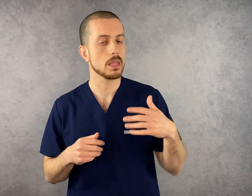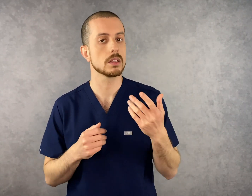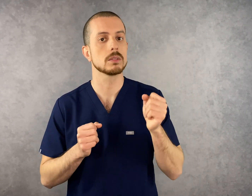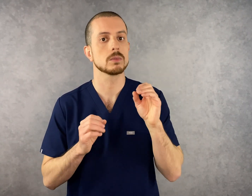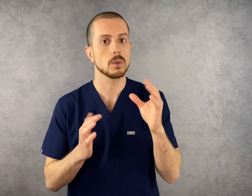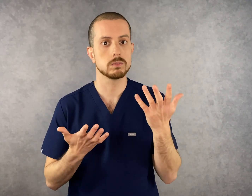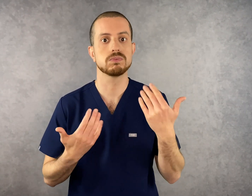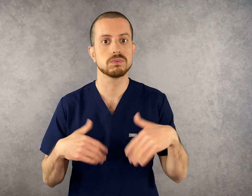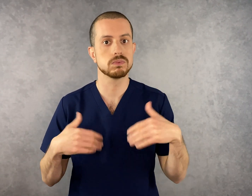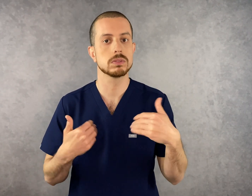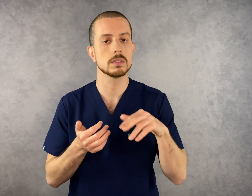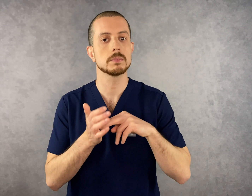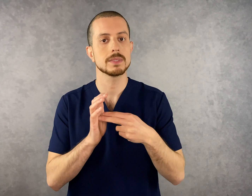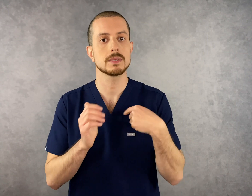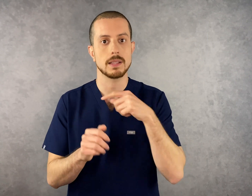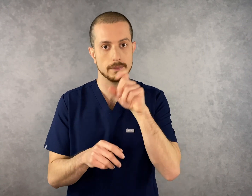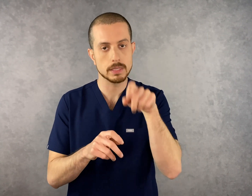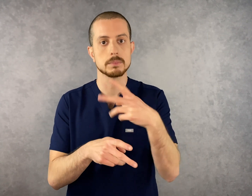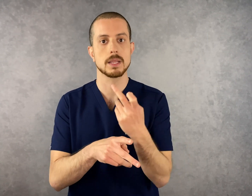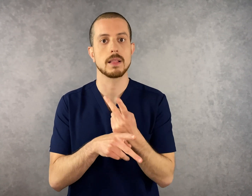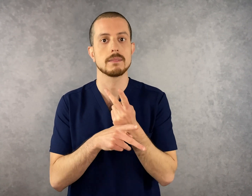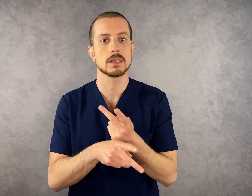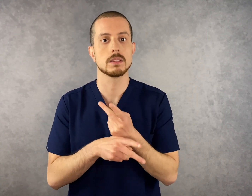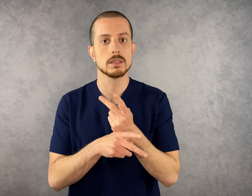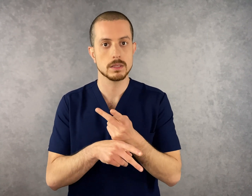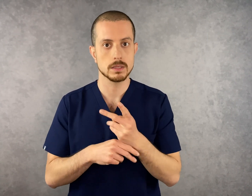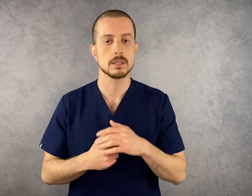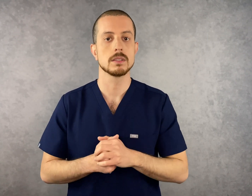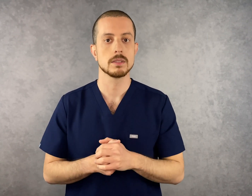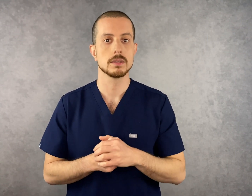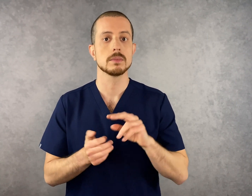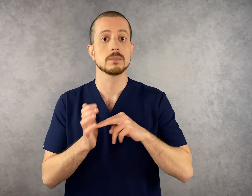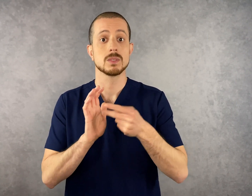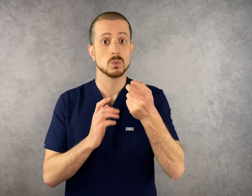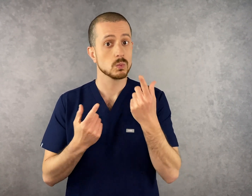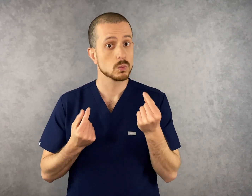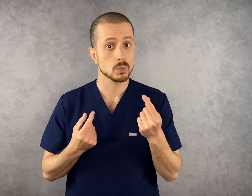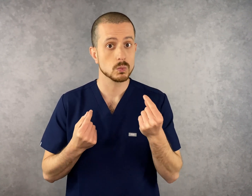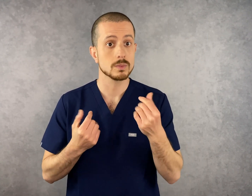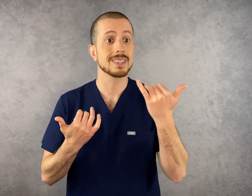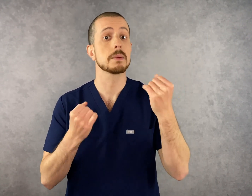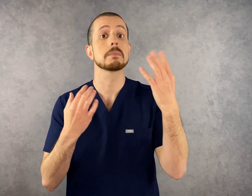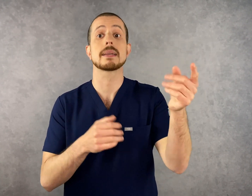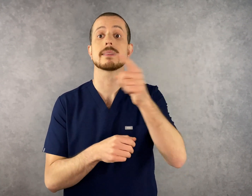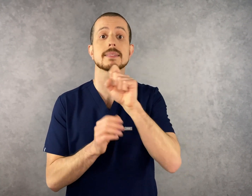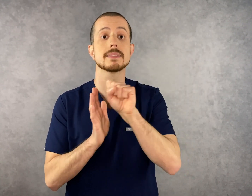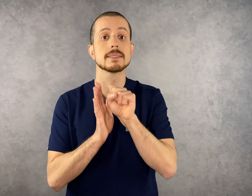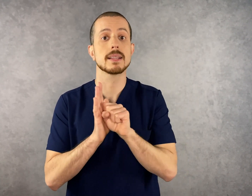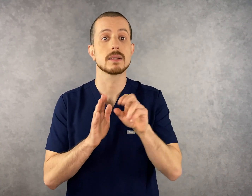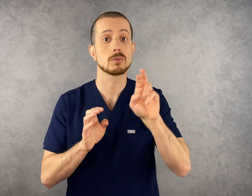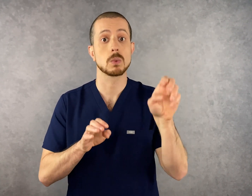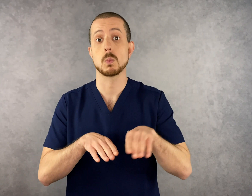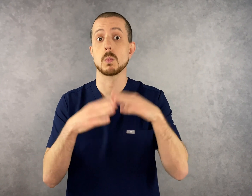So that means we have to be very careful. So what should you do? Now that many states are re-opening,